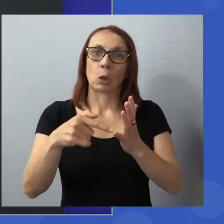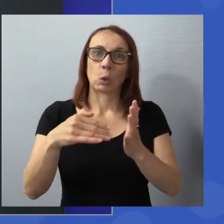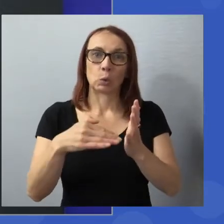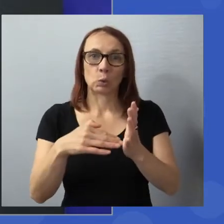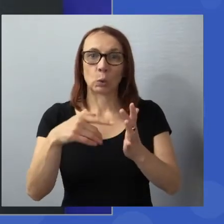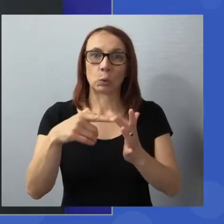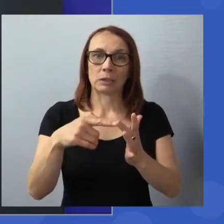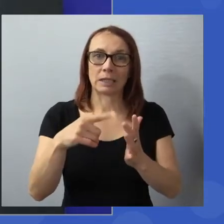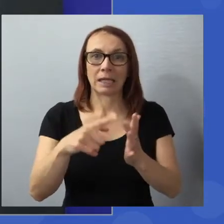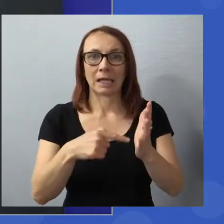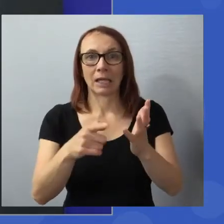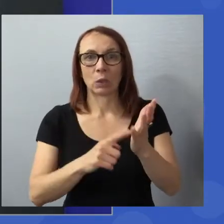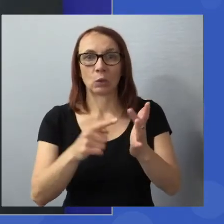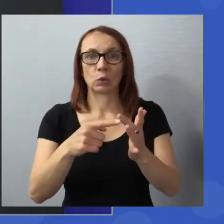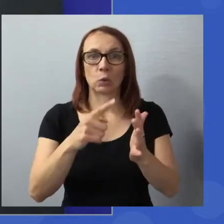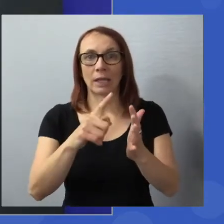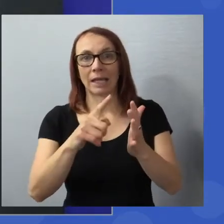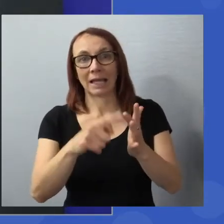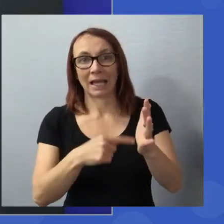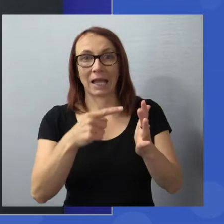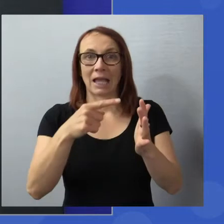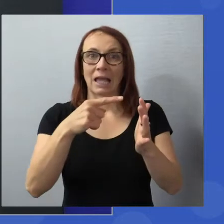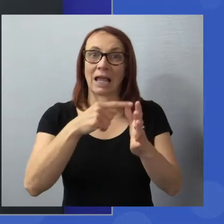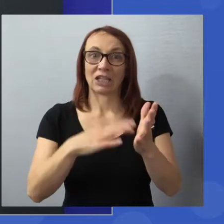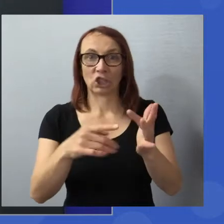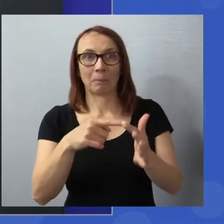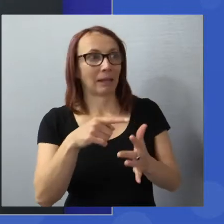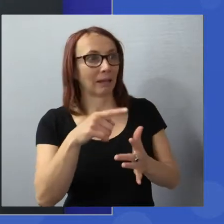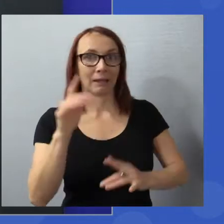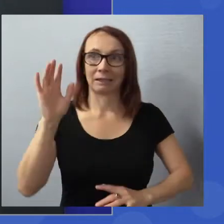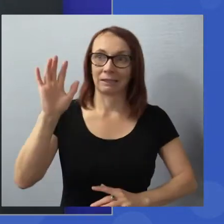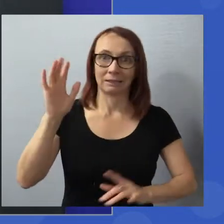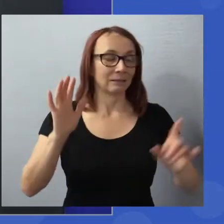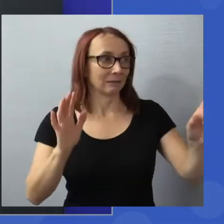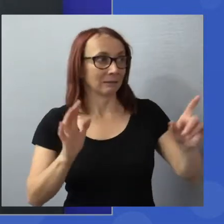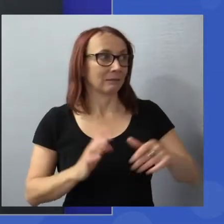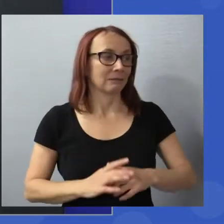Jimmy if you could stand up at the back and we okay so they will be reflecting